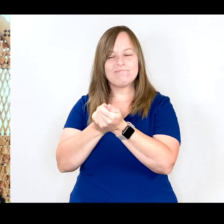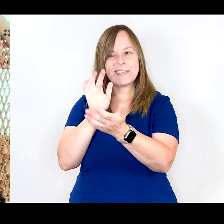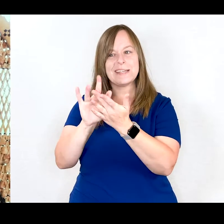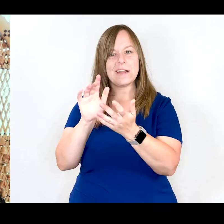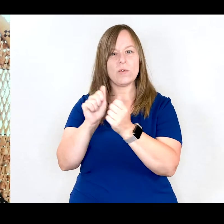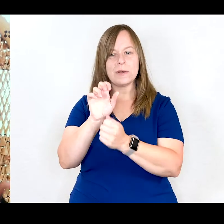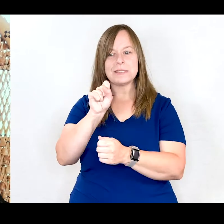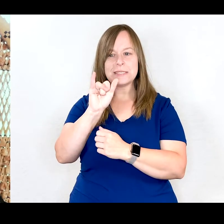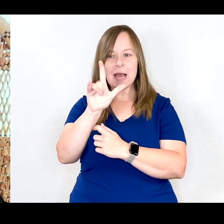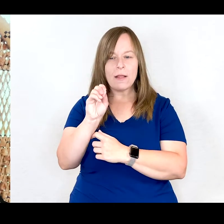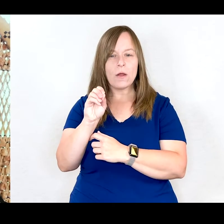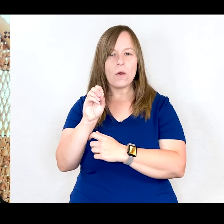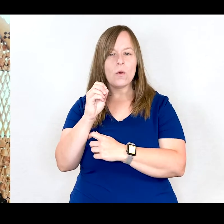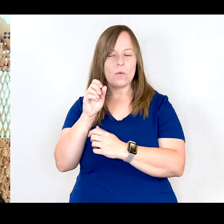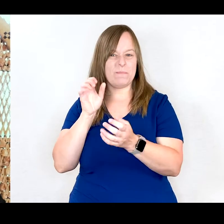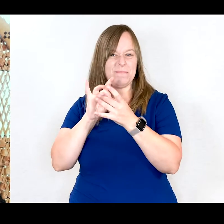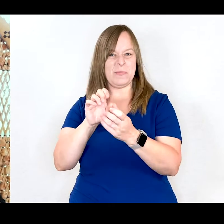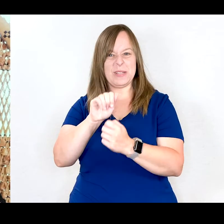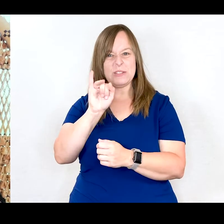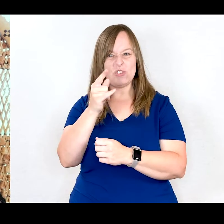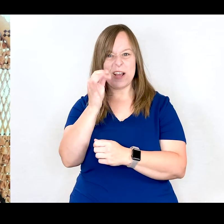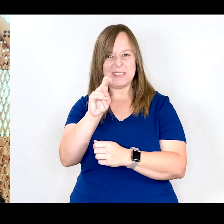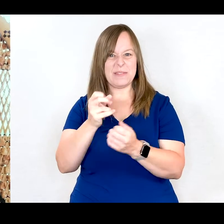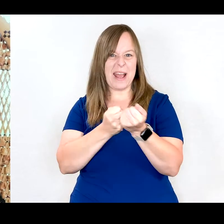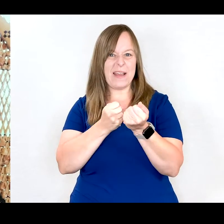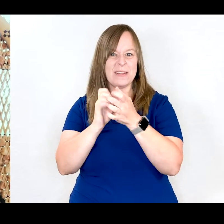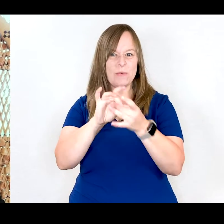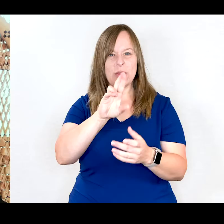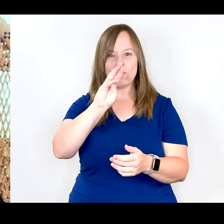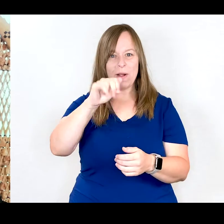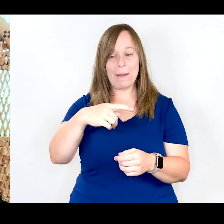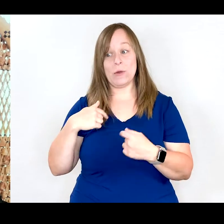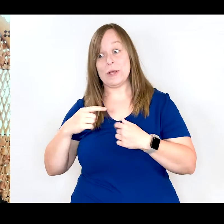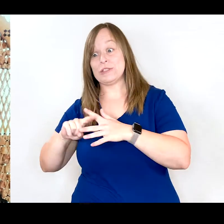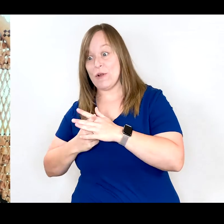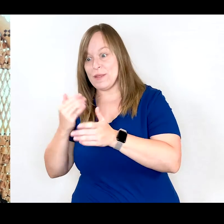and we connected her with SILO for Justin for the advocacy with the ramp because we